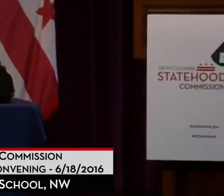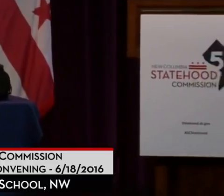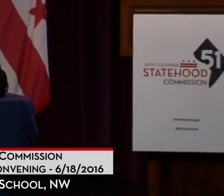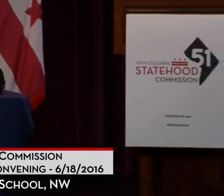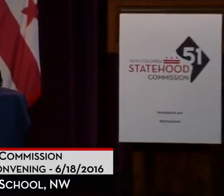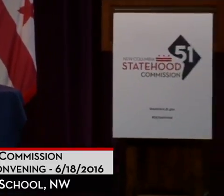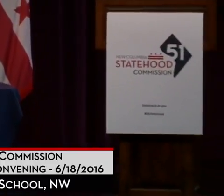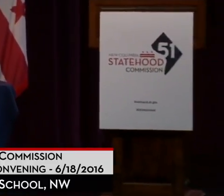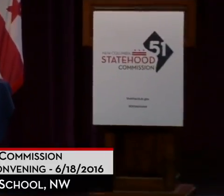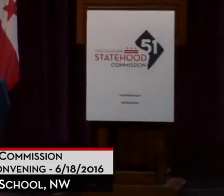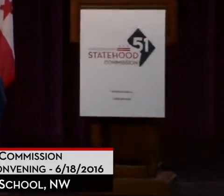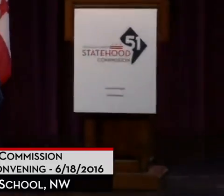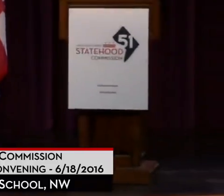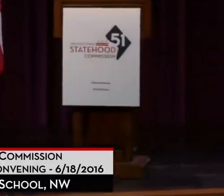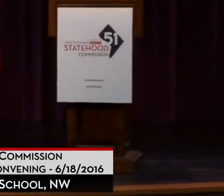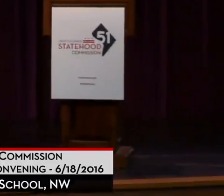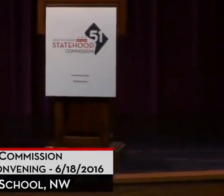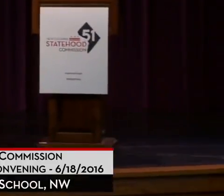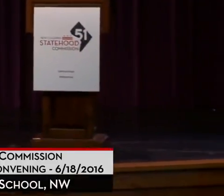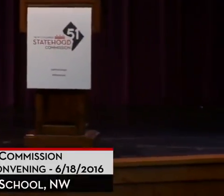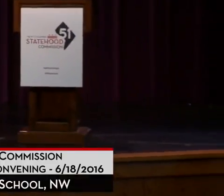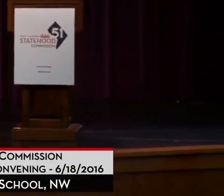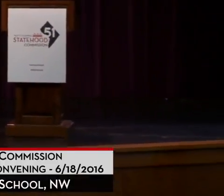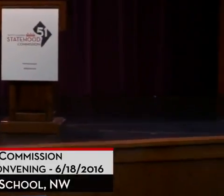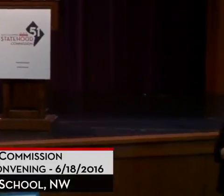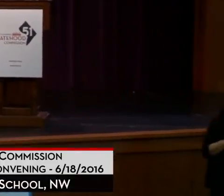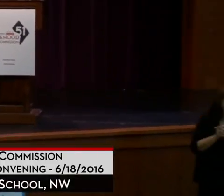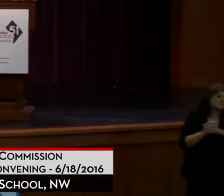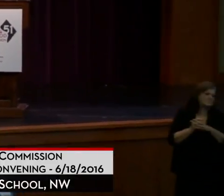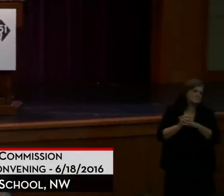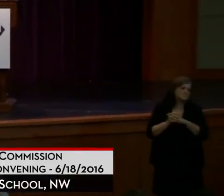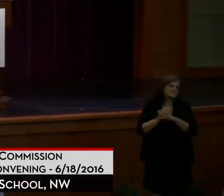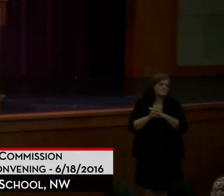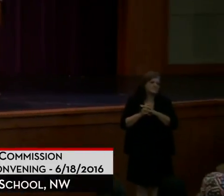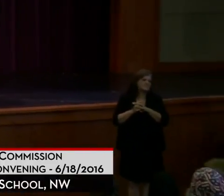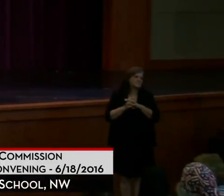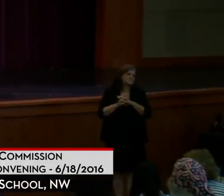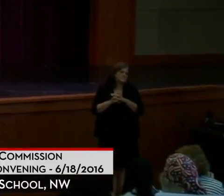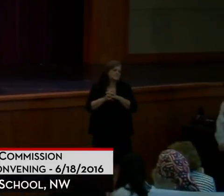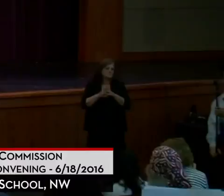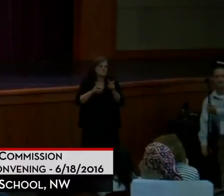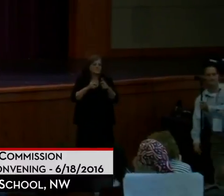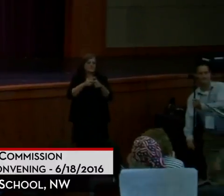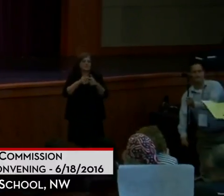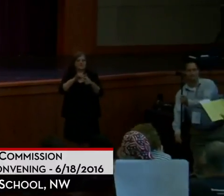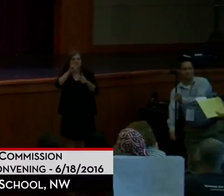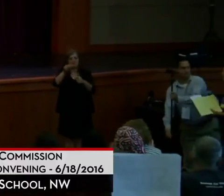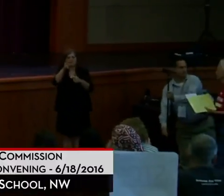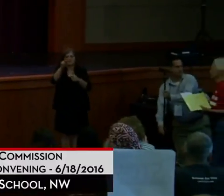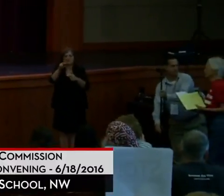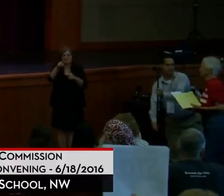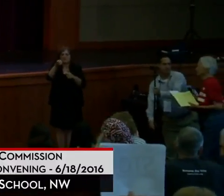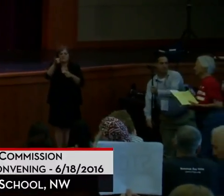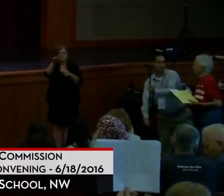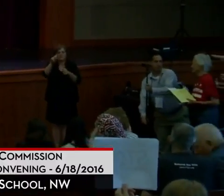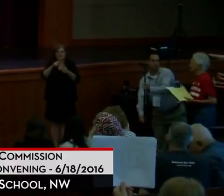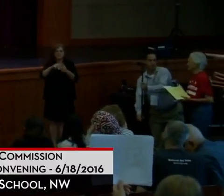THANK YOU VERY MUCH. MISS BROWN?